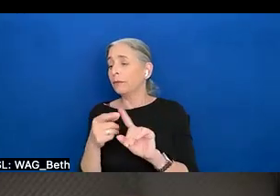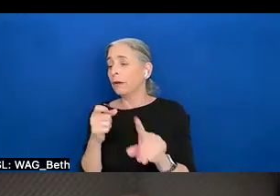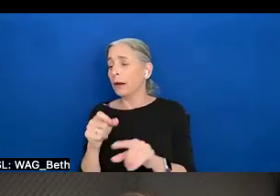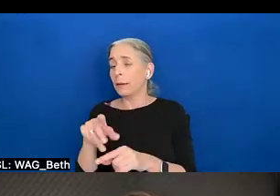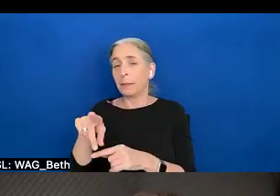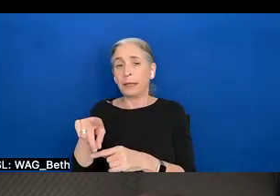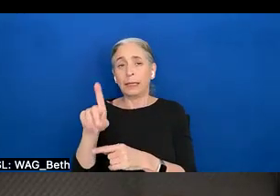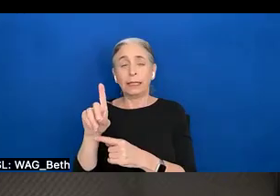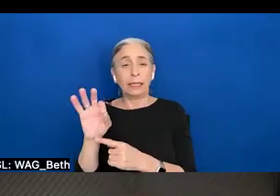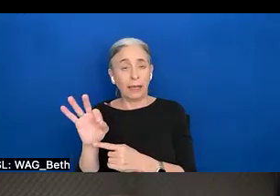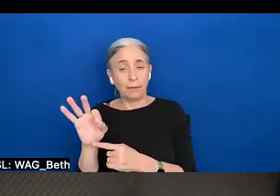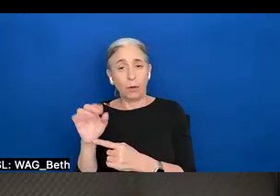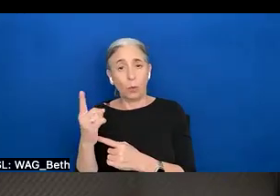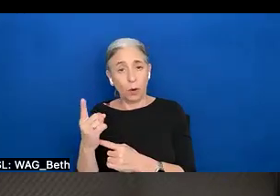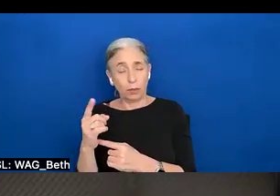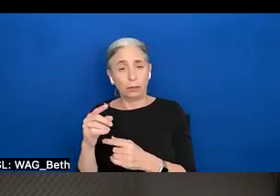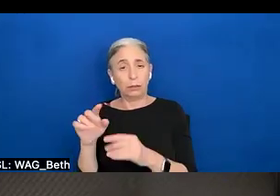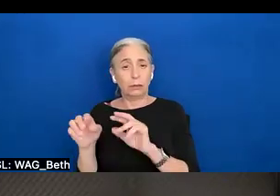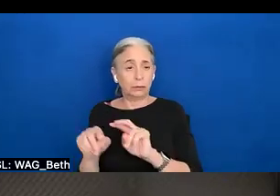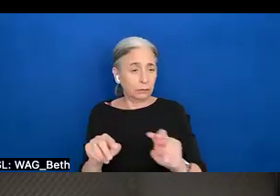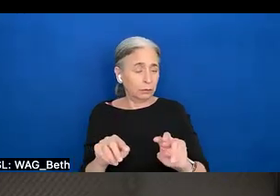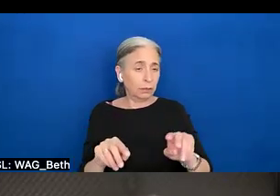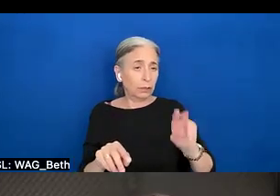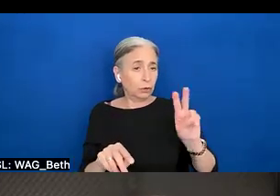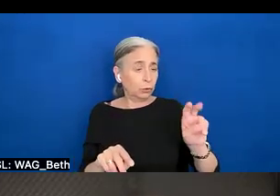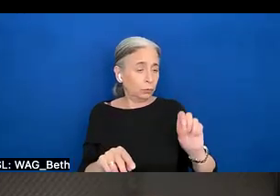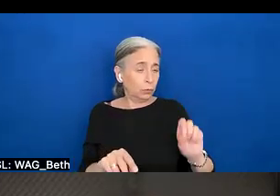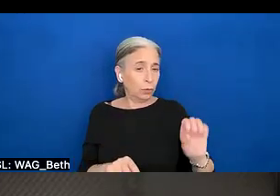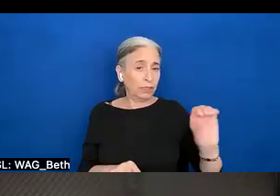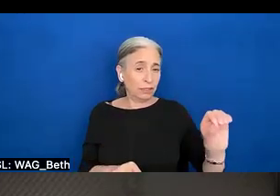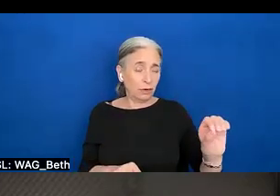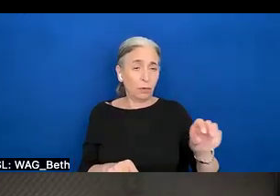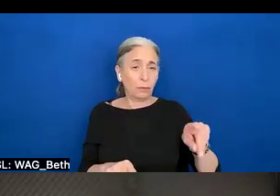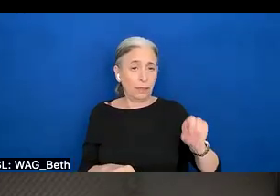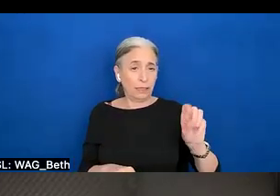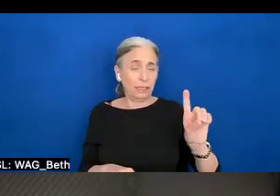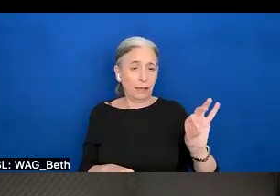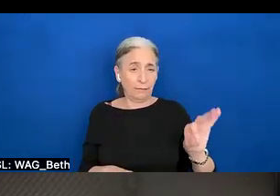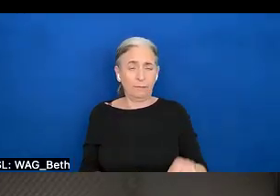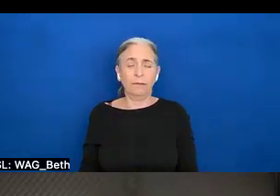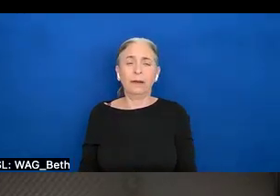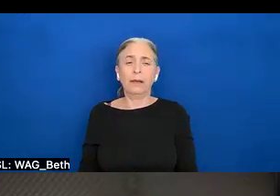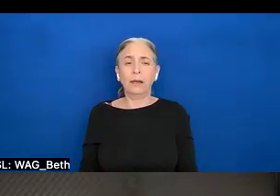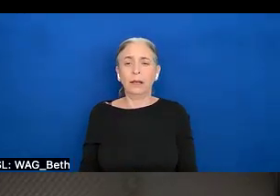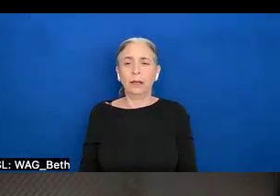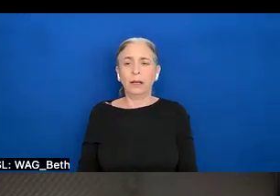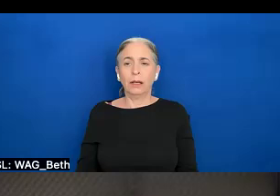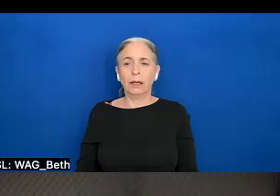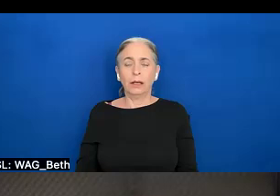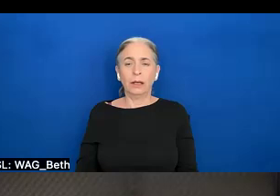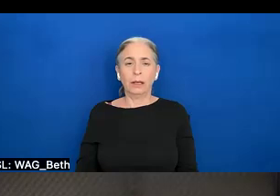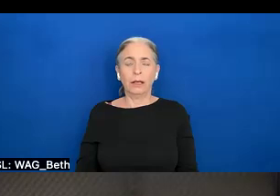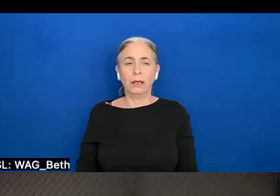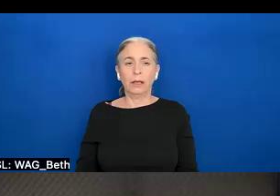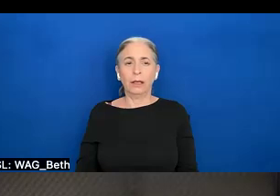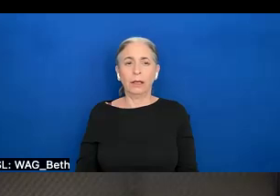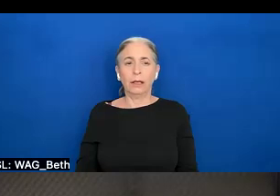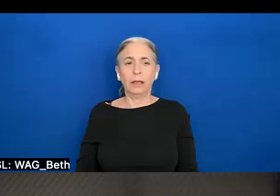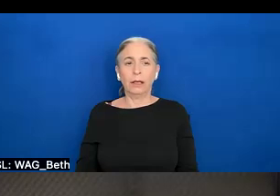are switching from PDF 1 to PDF 2.0.